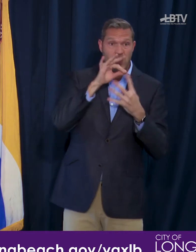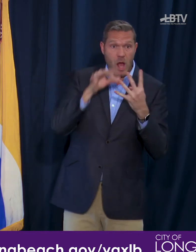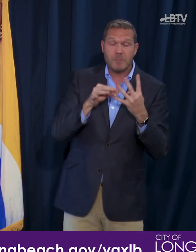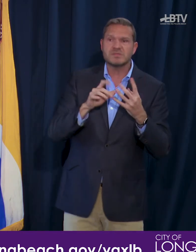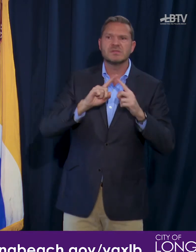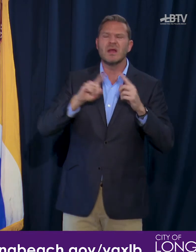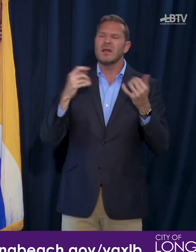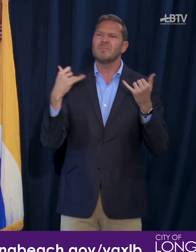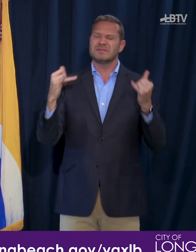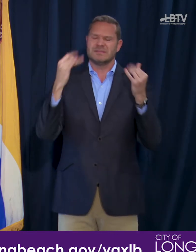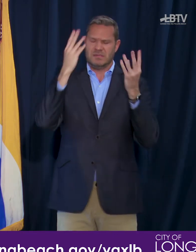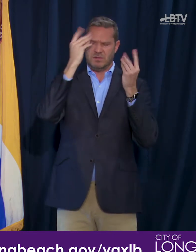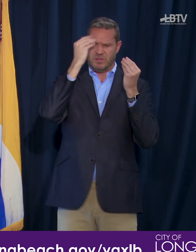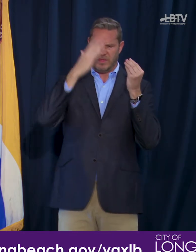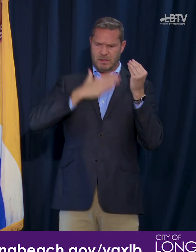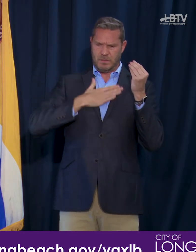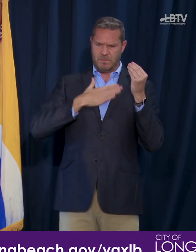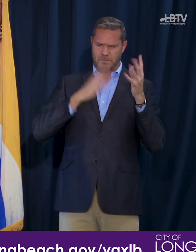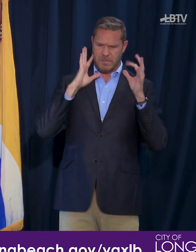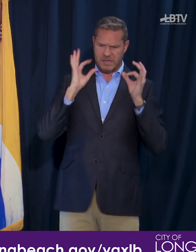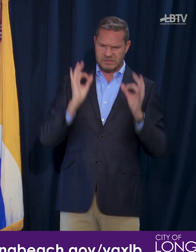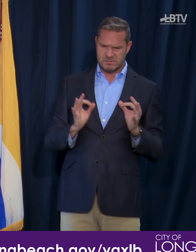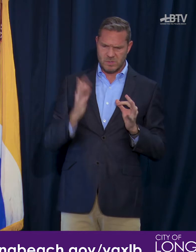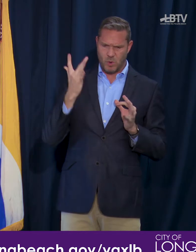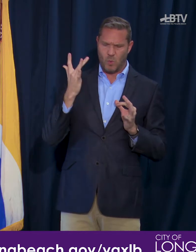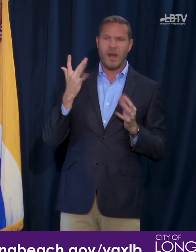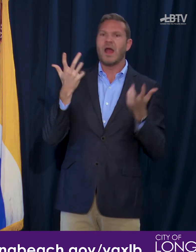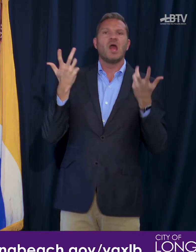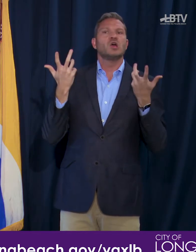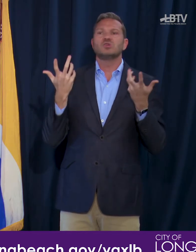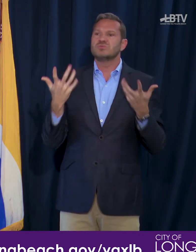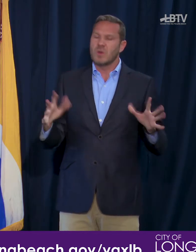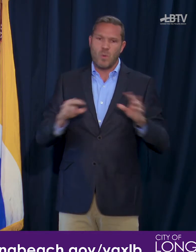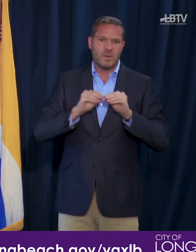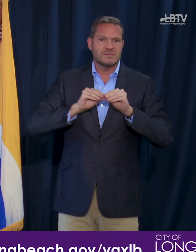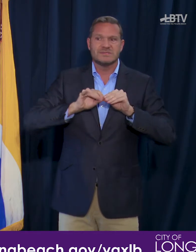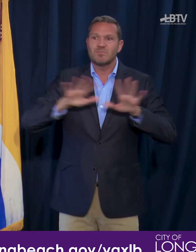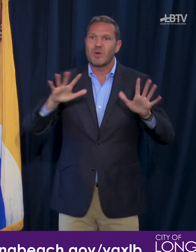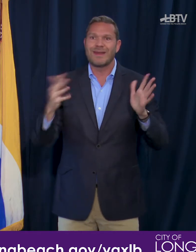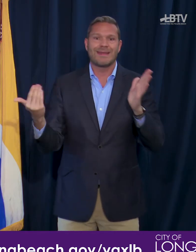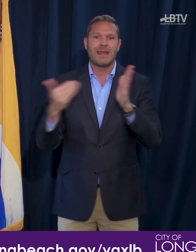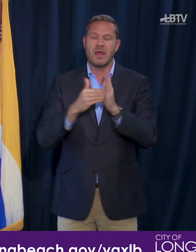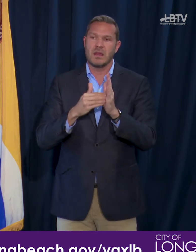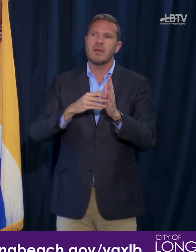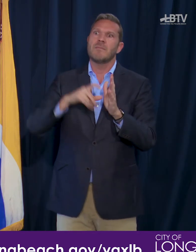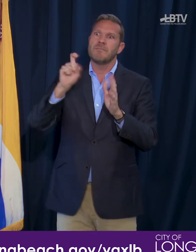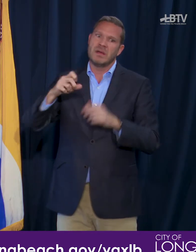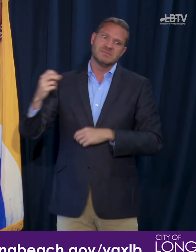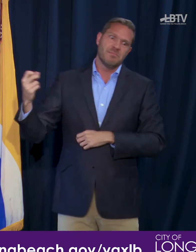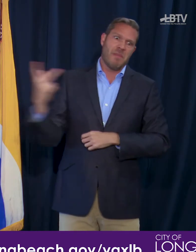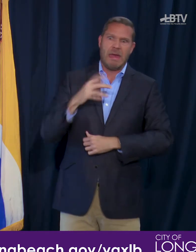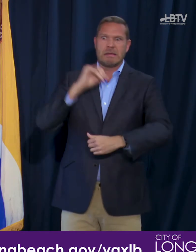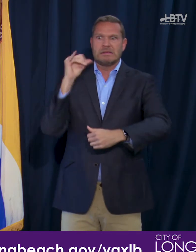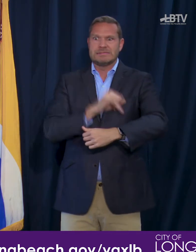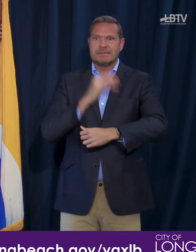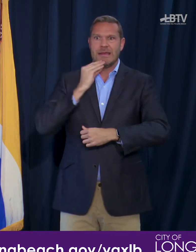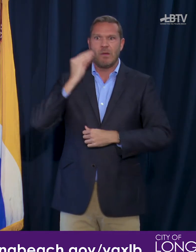the choices that you're making so we can prevent another Stay at Home, Stay at Home order.